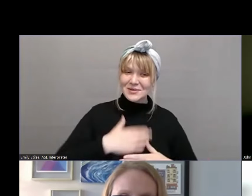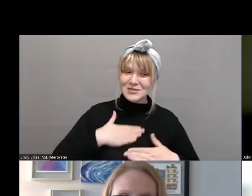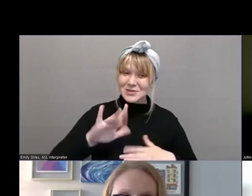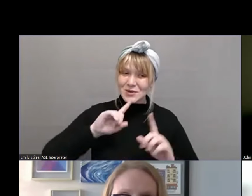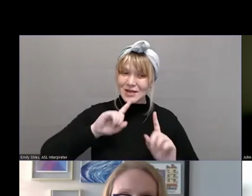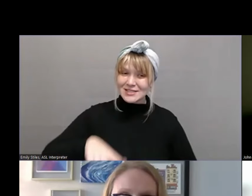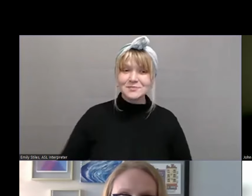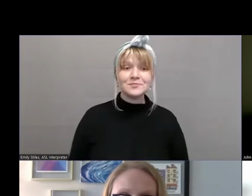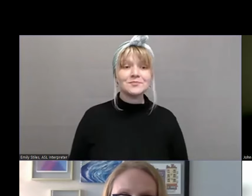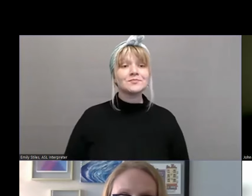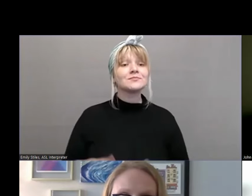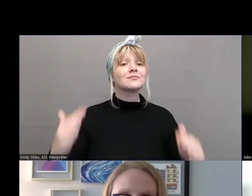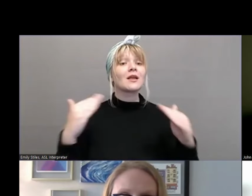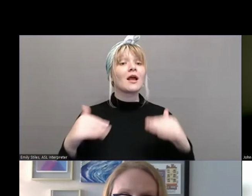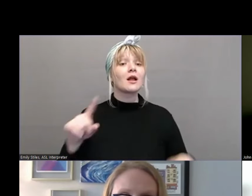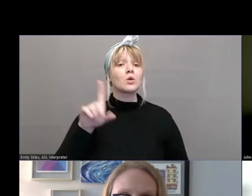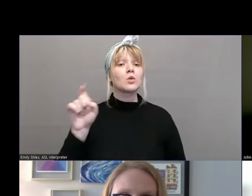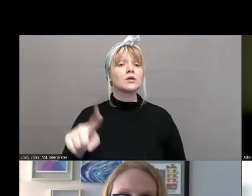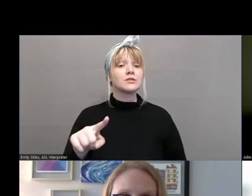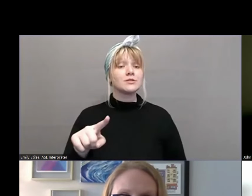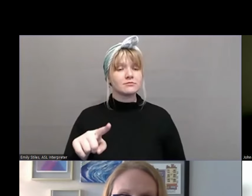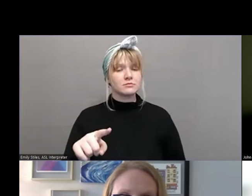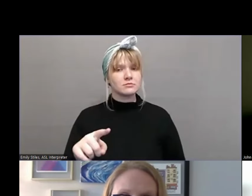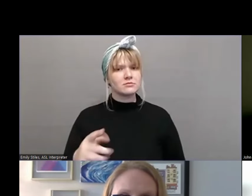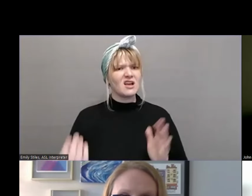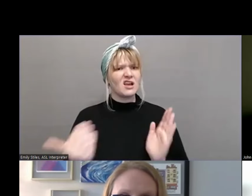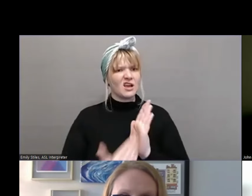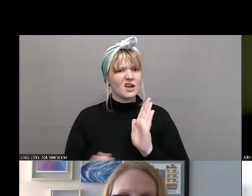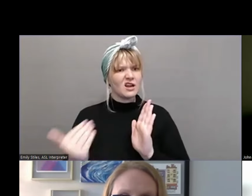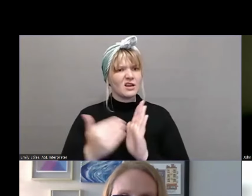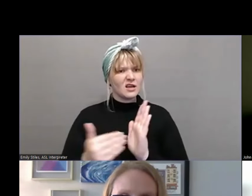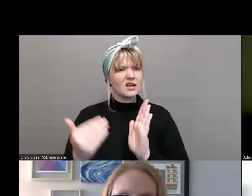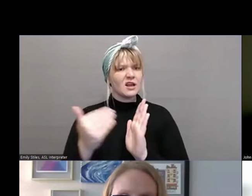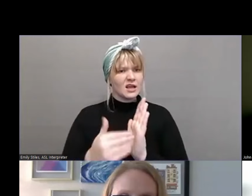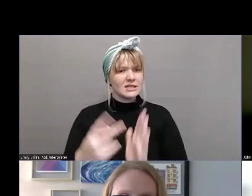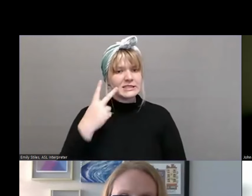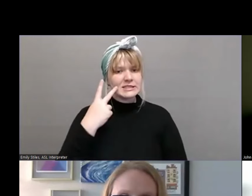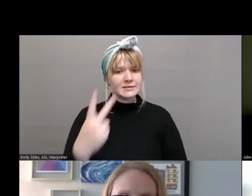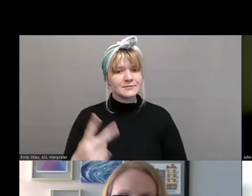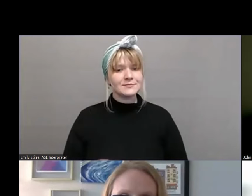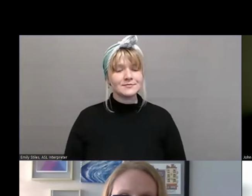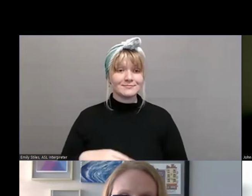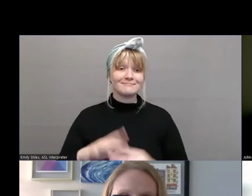This is a question that continues to come up as well around funding for people with